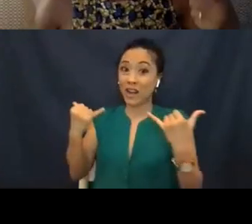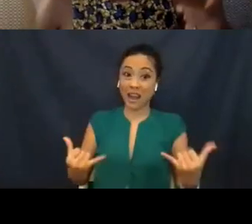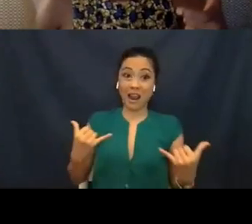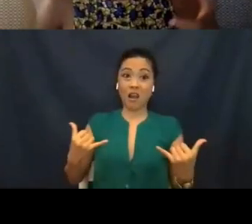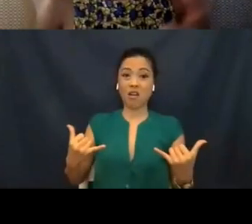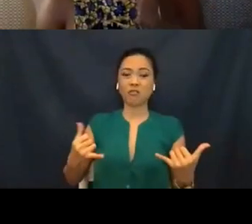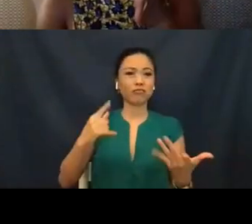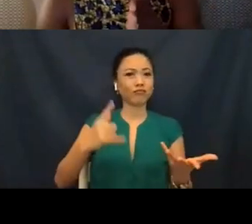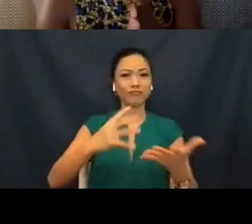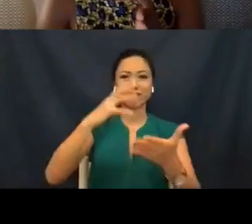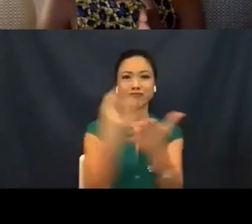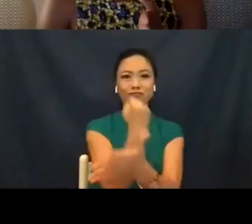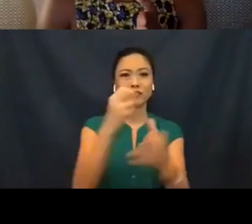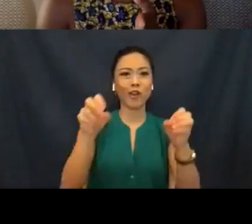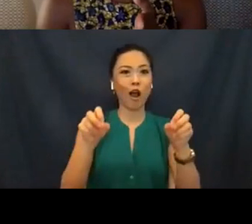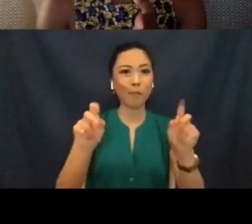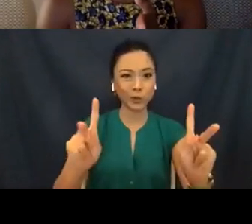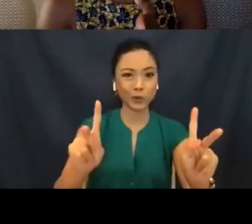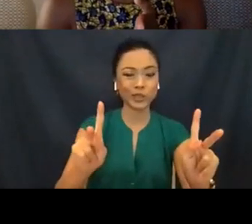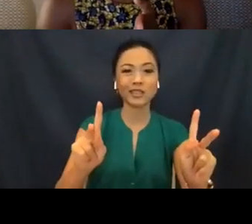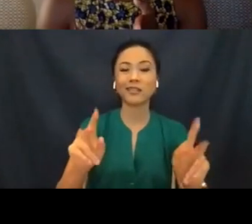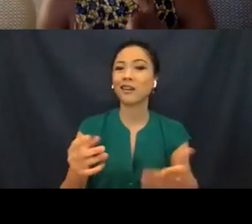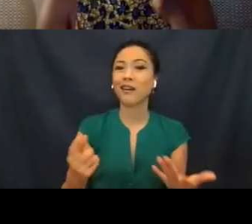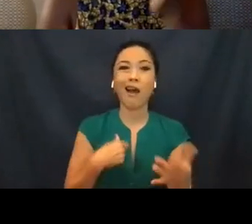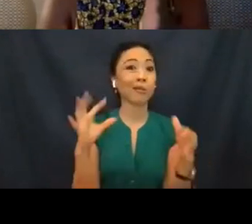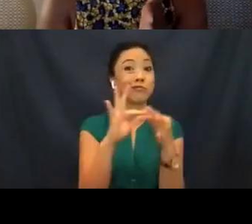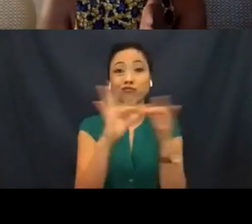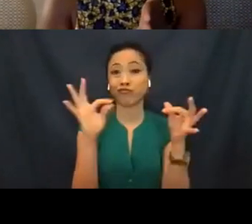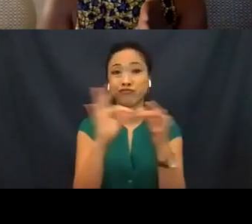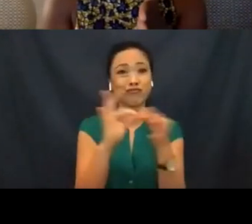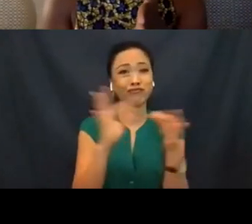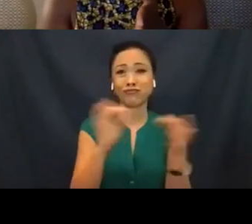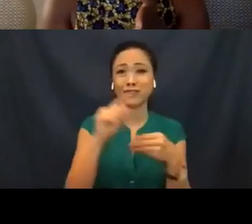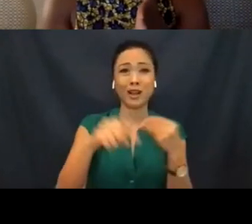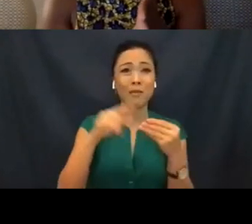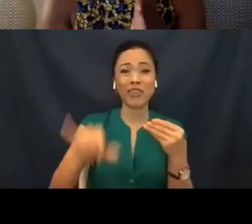or Instagram, COVID-19 the great equalizer. I have been saying this because what it made